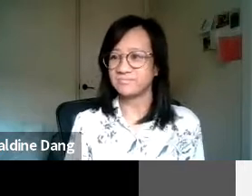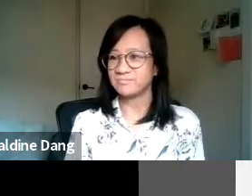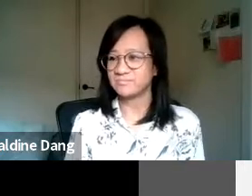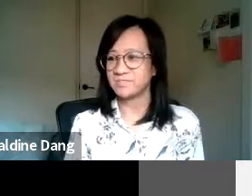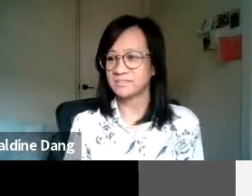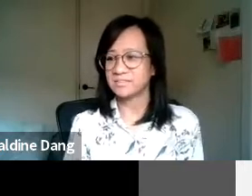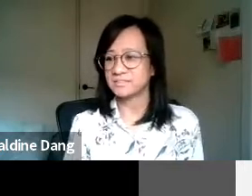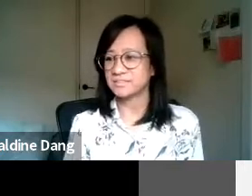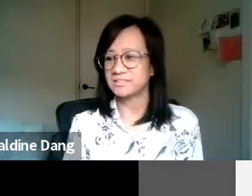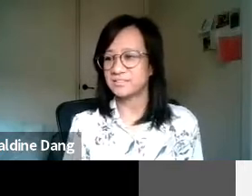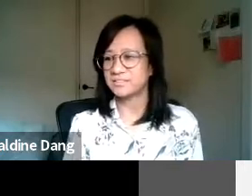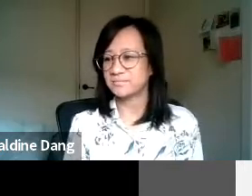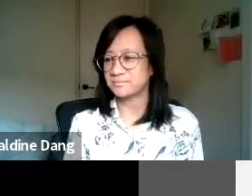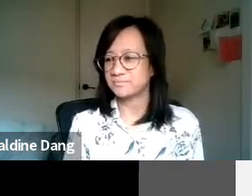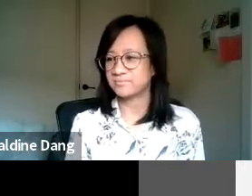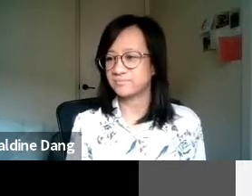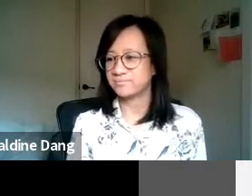so fun and I wanted to take a photo of them.